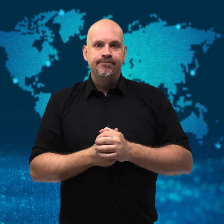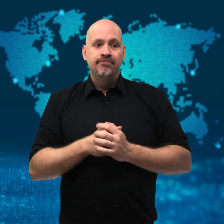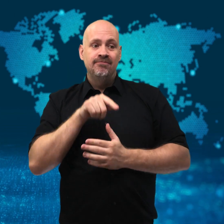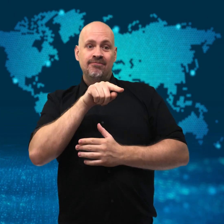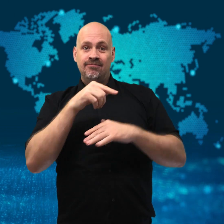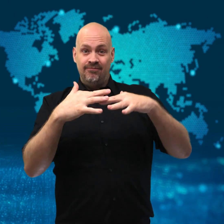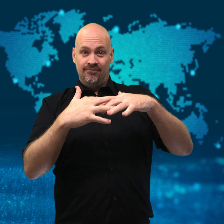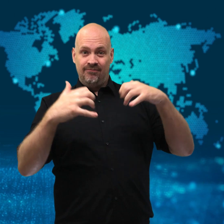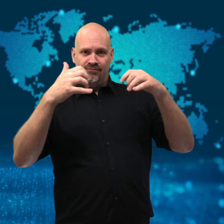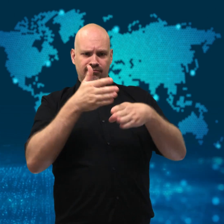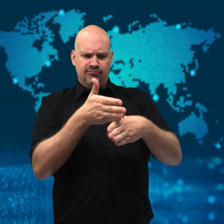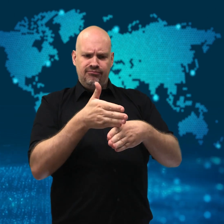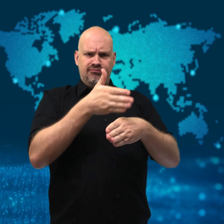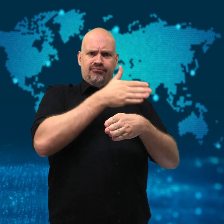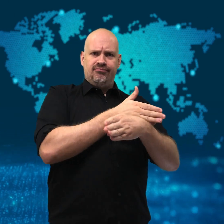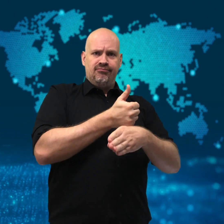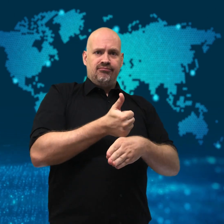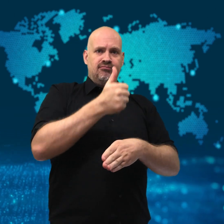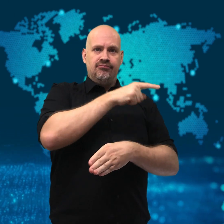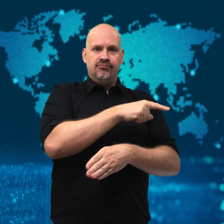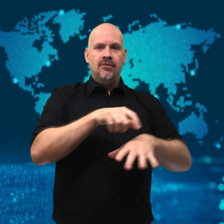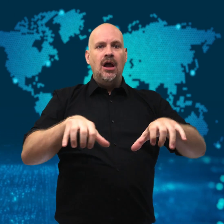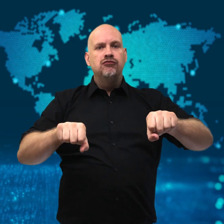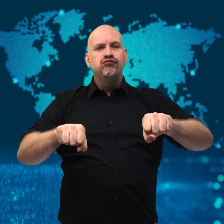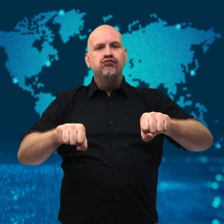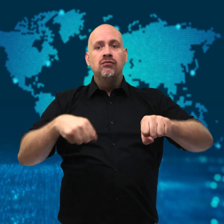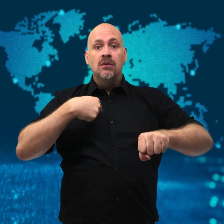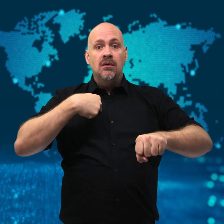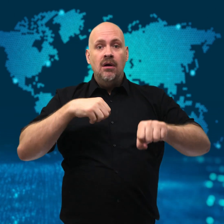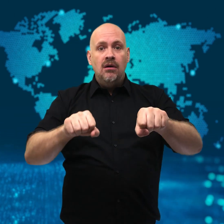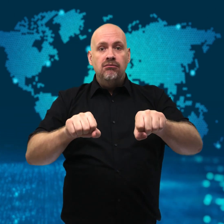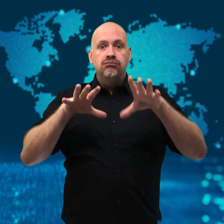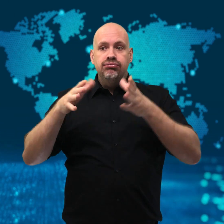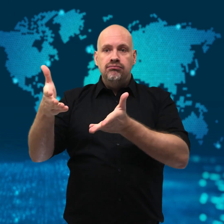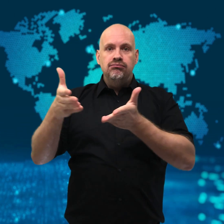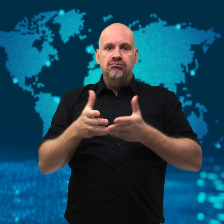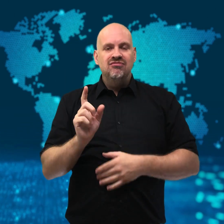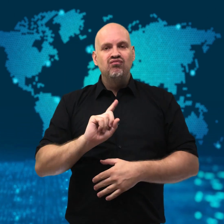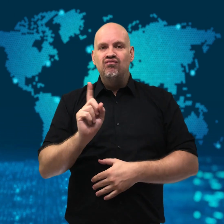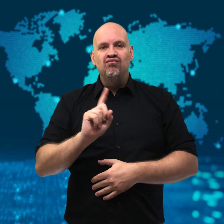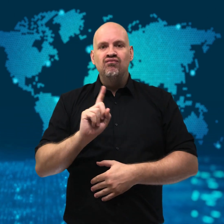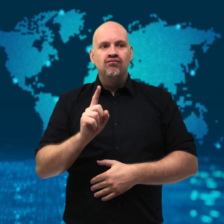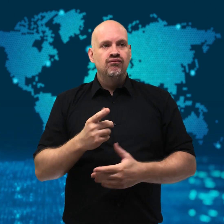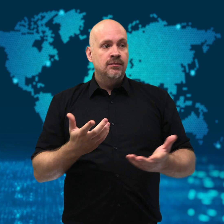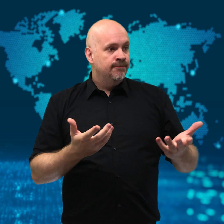The previous Prime Minister refused to step down,